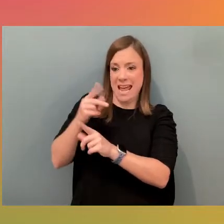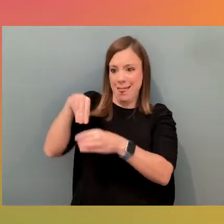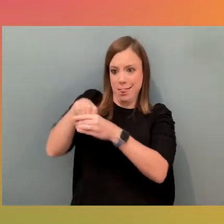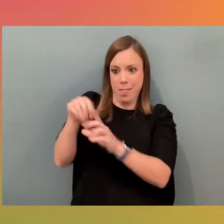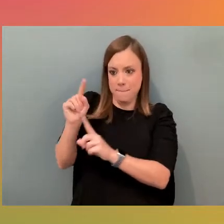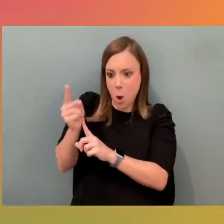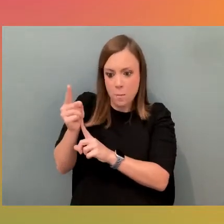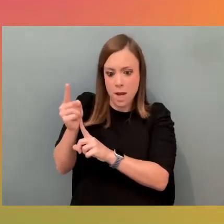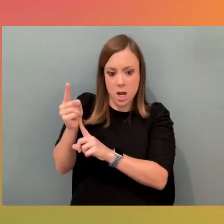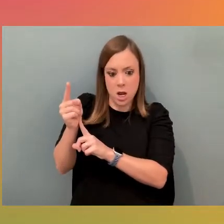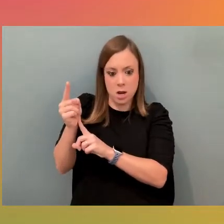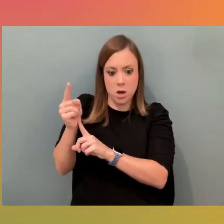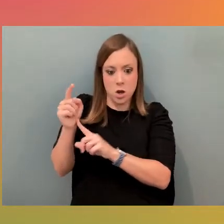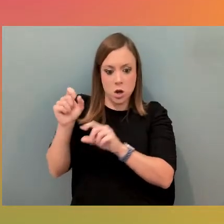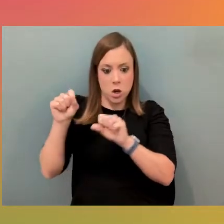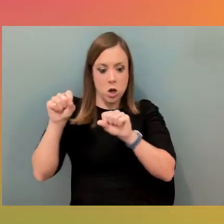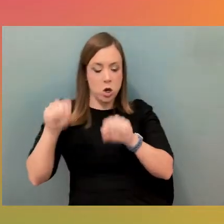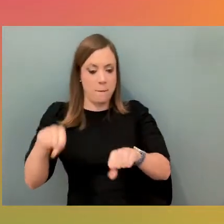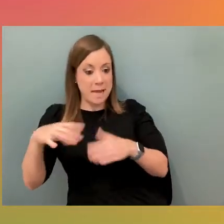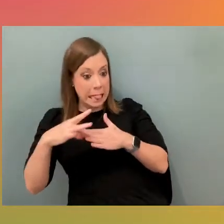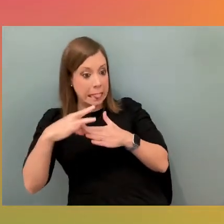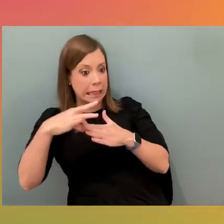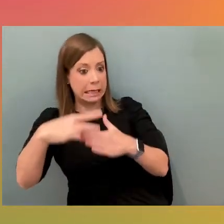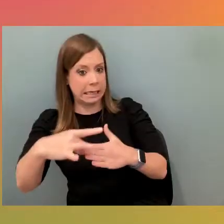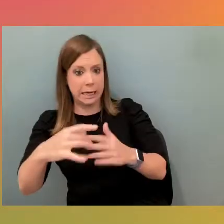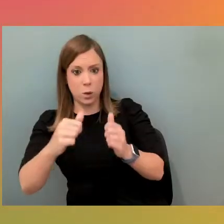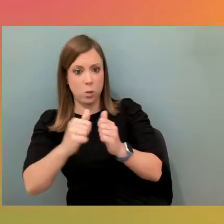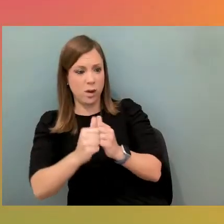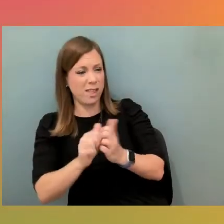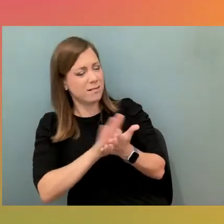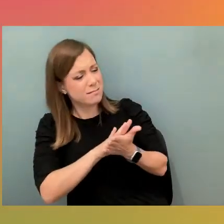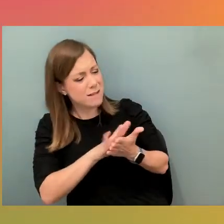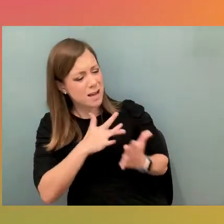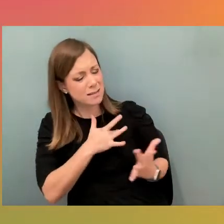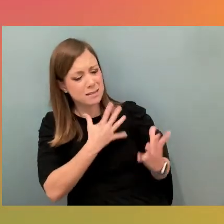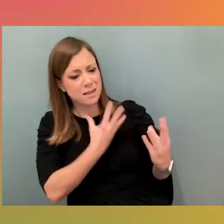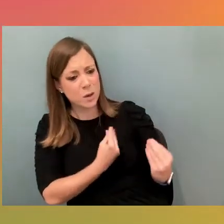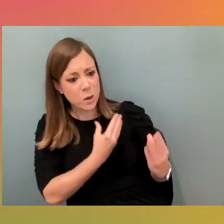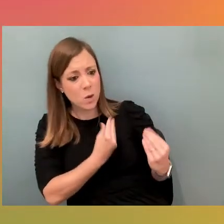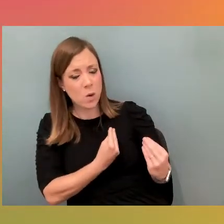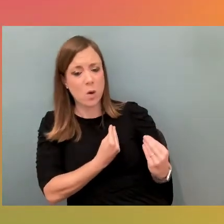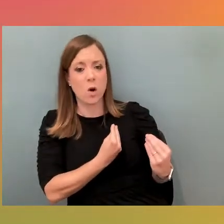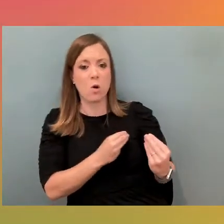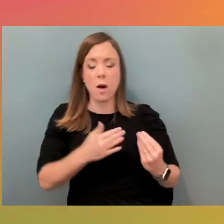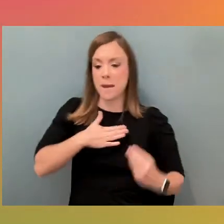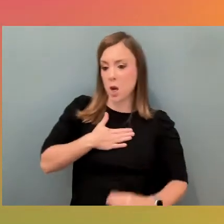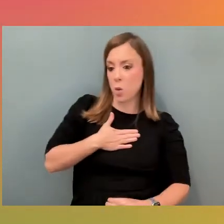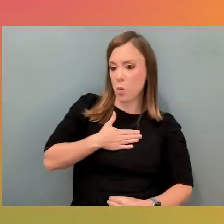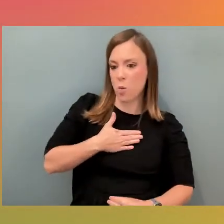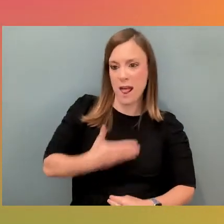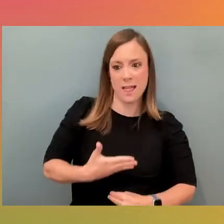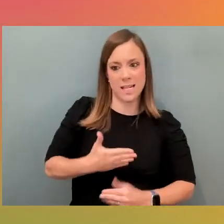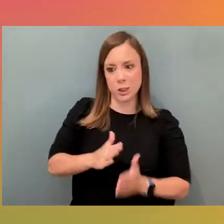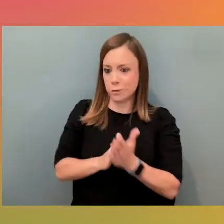IT CAN BE STAYING PRESENT. IT CAN BE LEADING WITH A